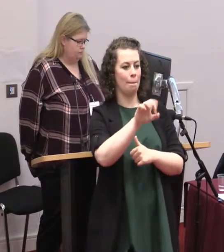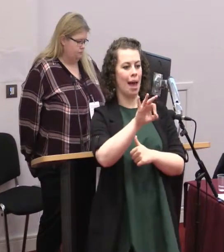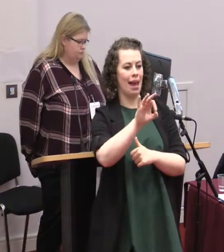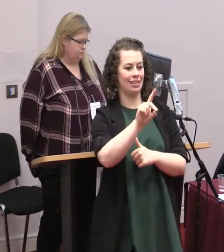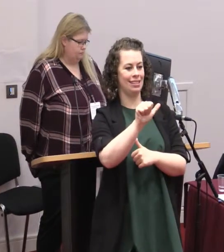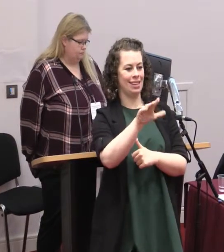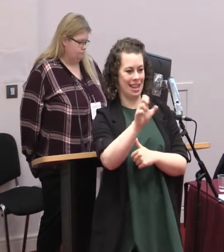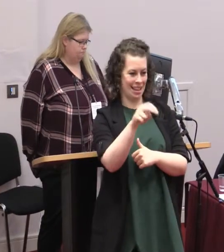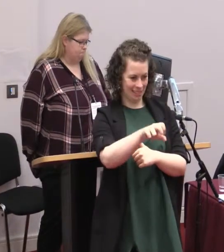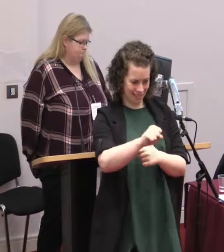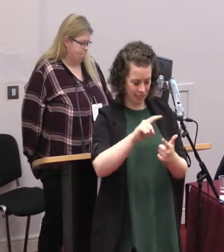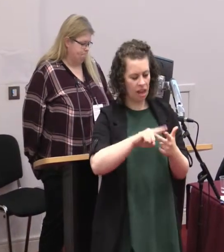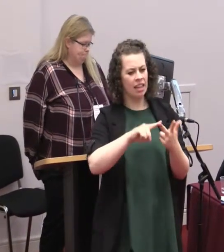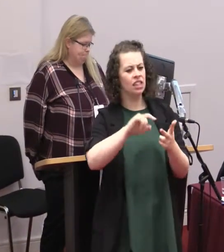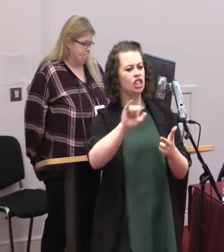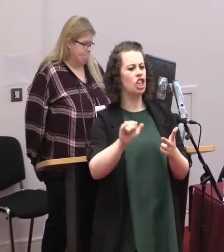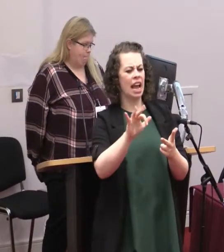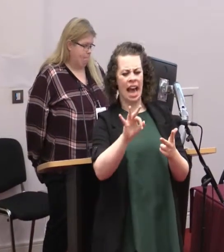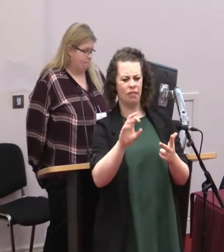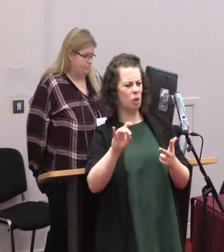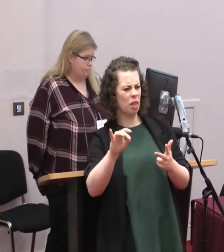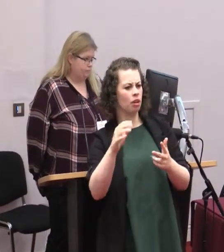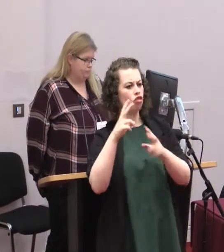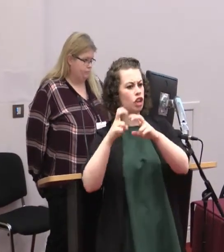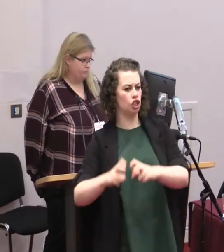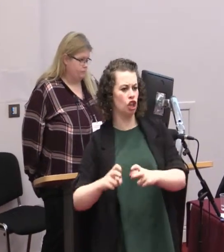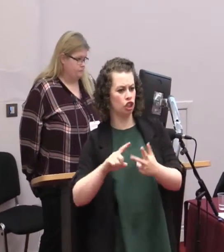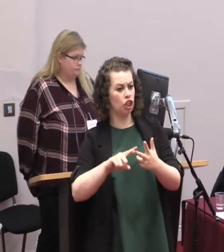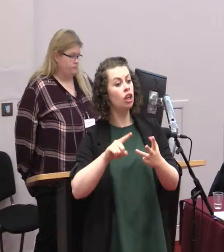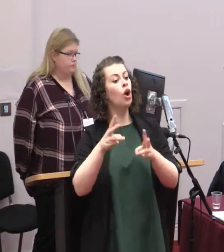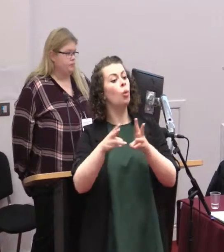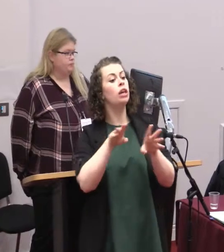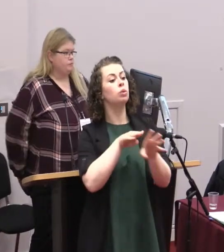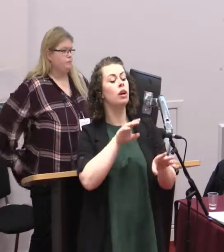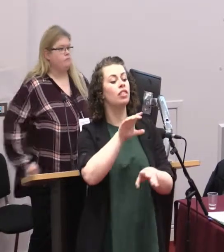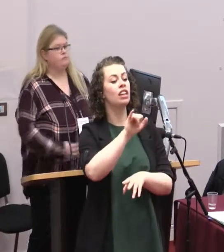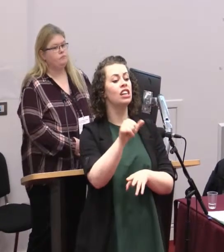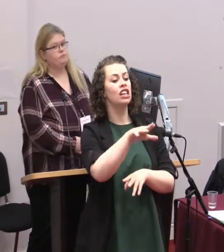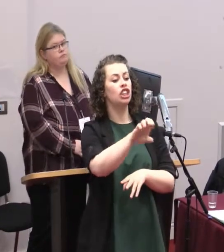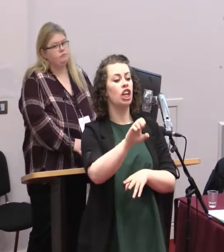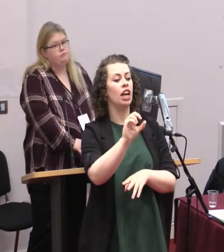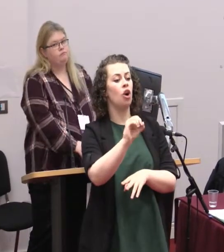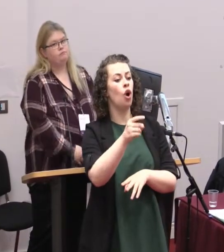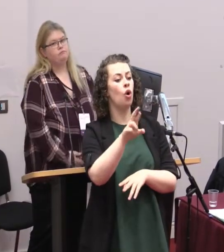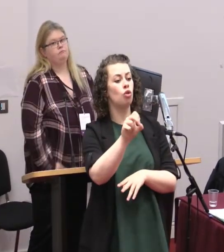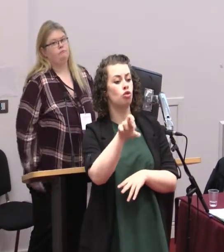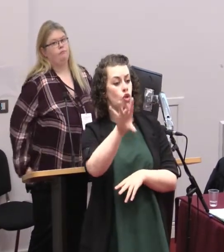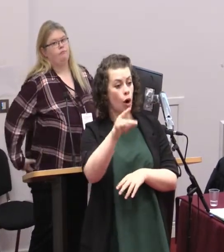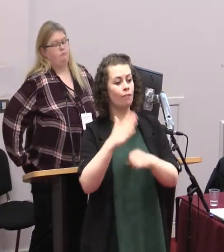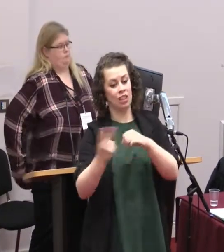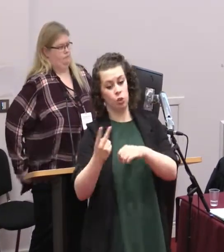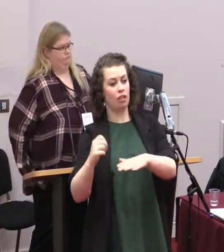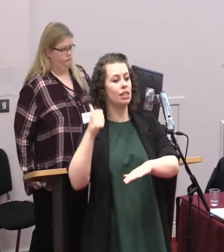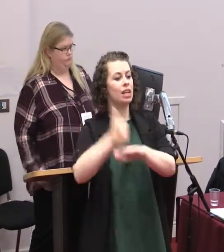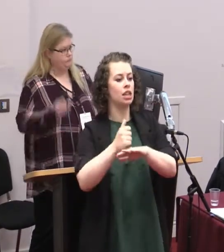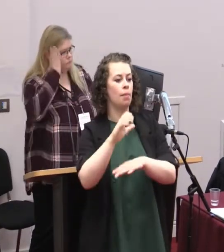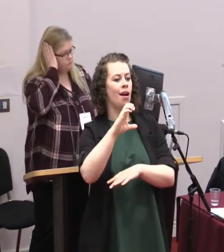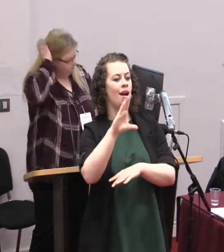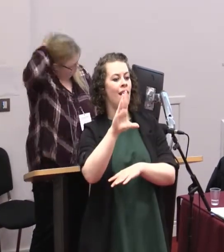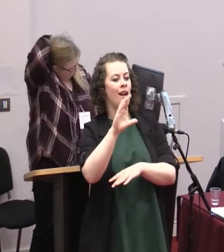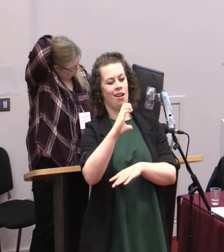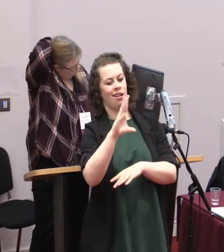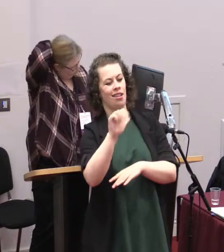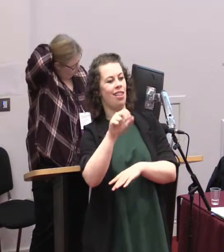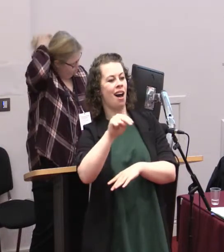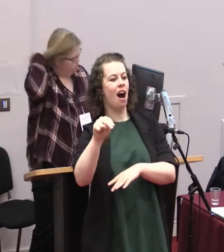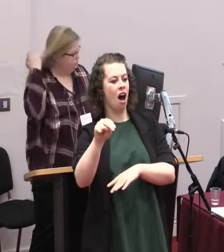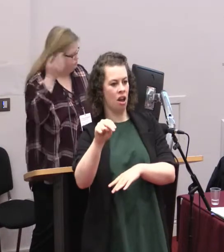Jeff and research and a founder of the plan projects which do important research ensuring